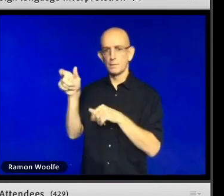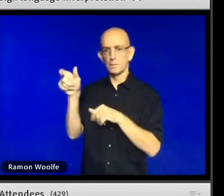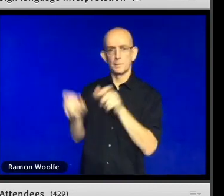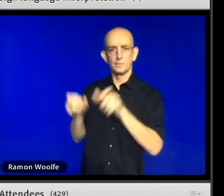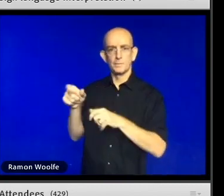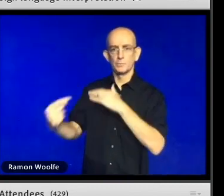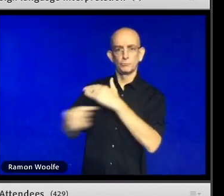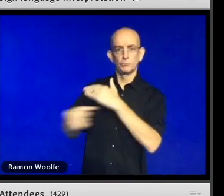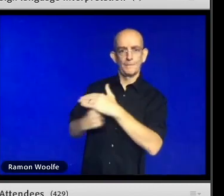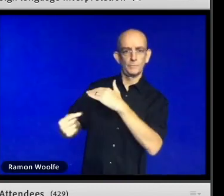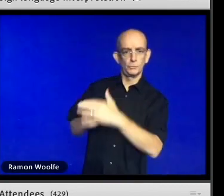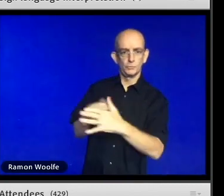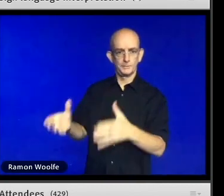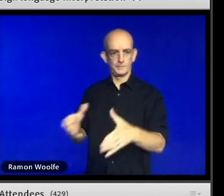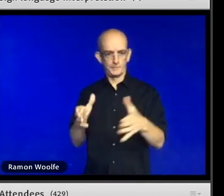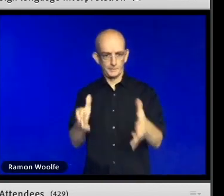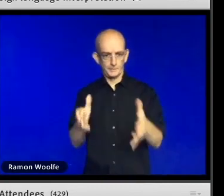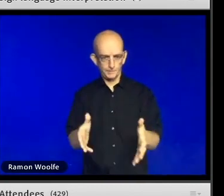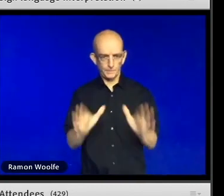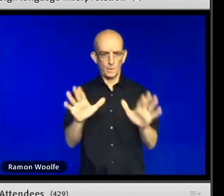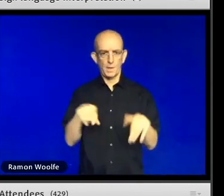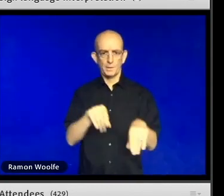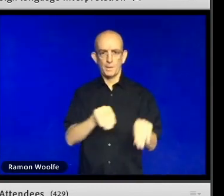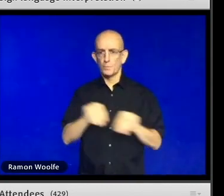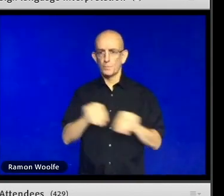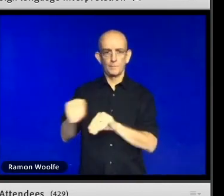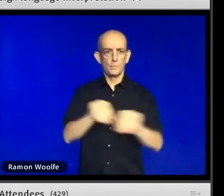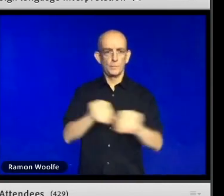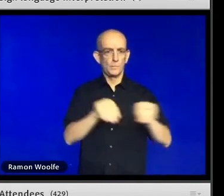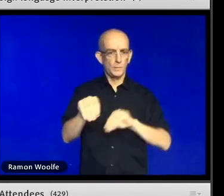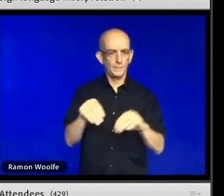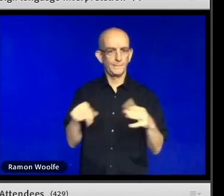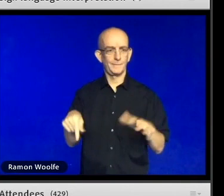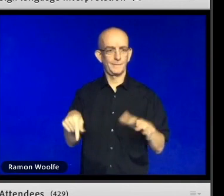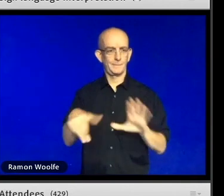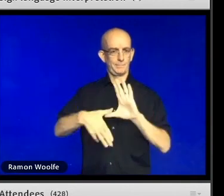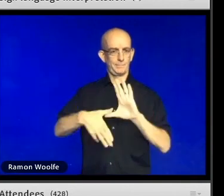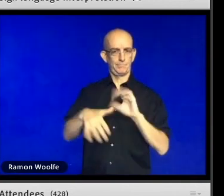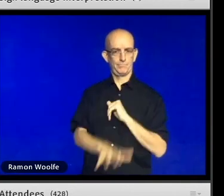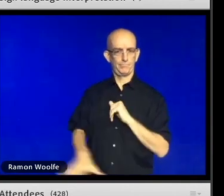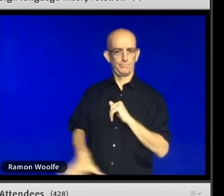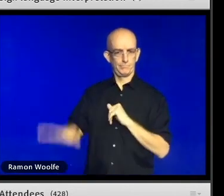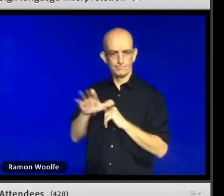phases that we have in this original assessment. The first one is preparation phase. And in